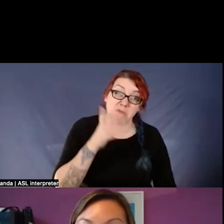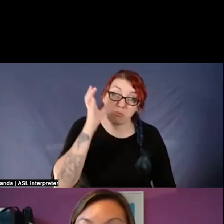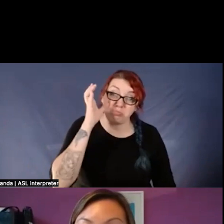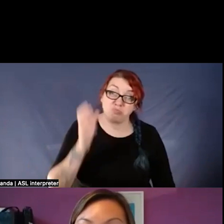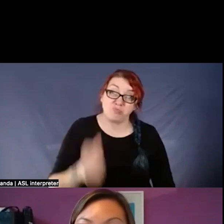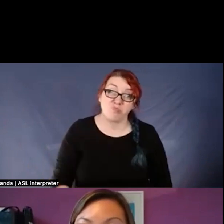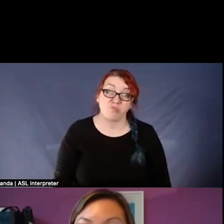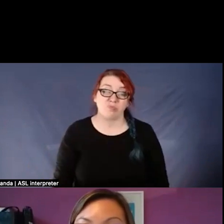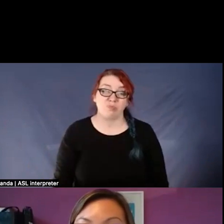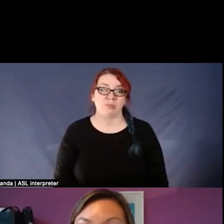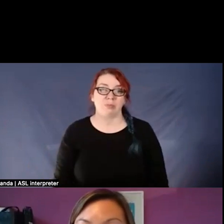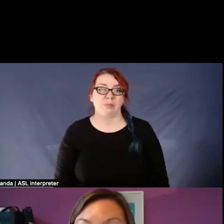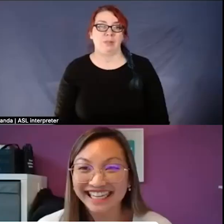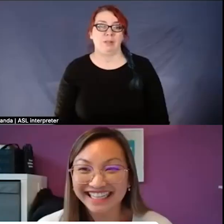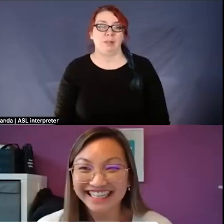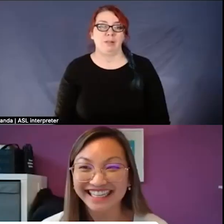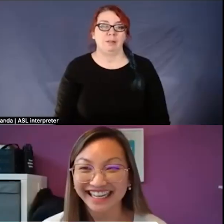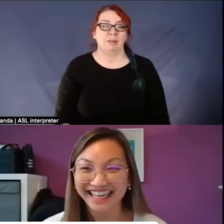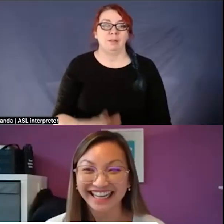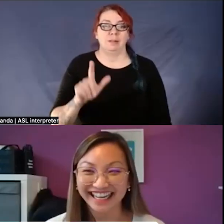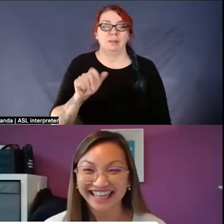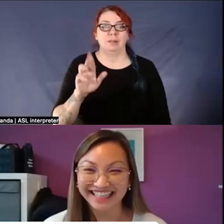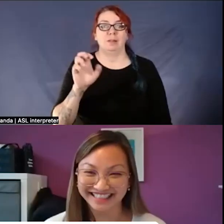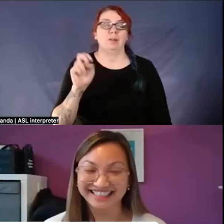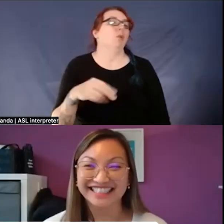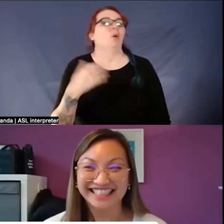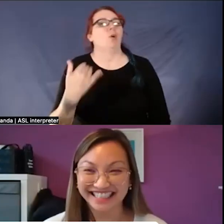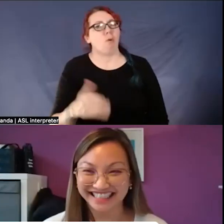Lauren: Control freak operations person? That's completely not relatable. I don't know what